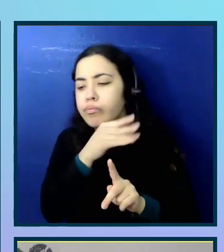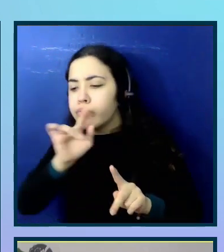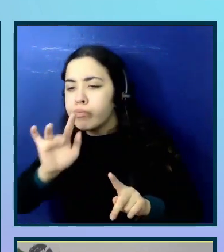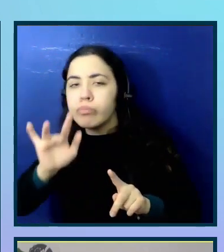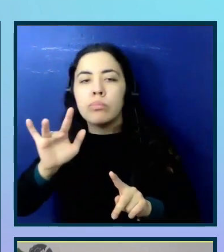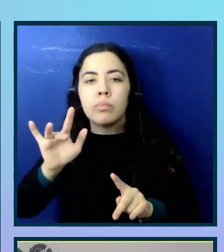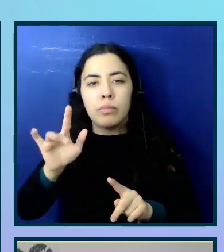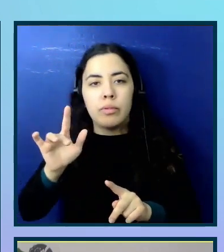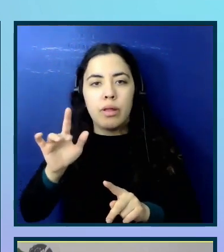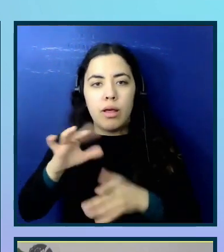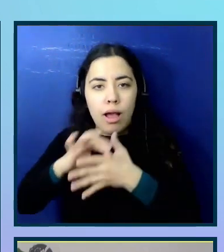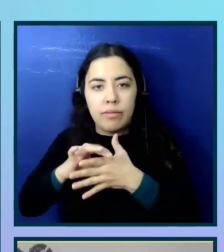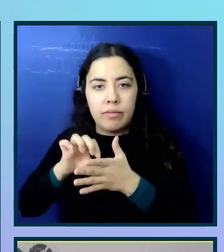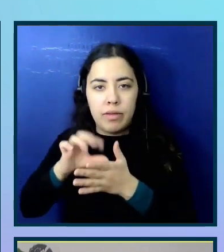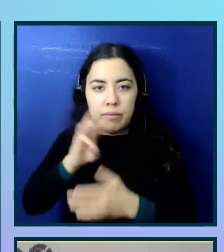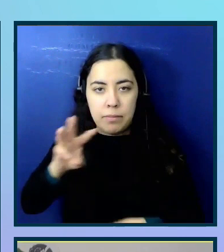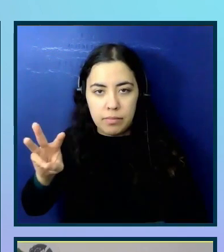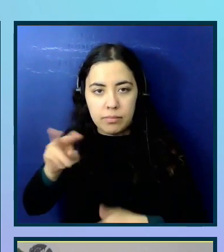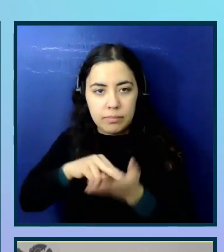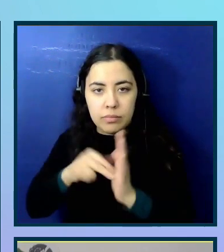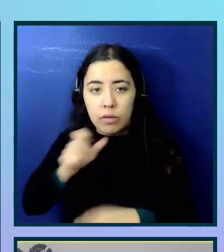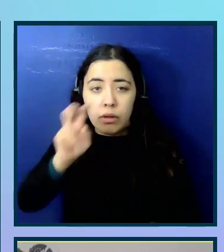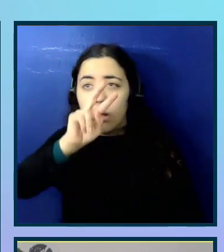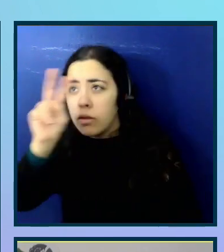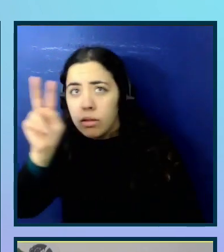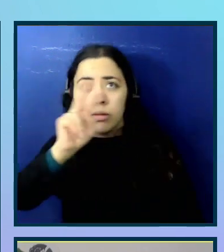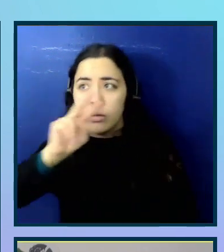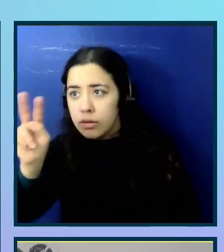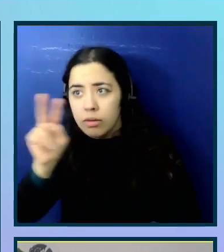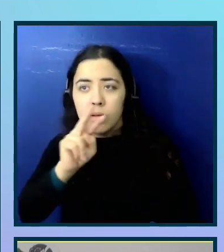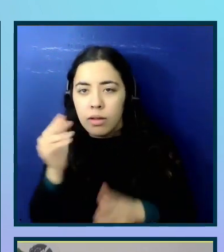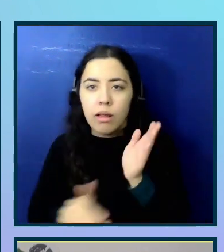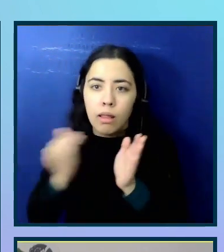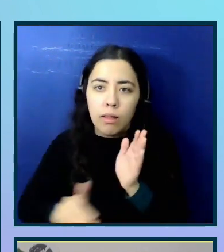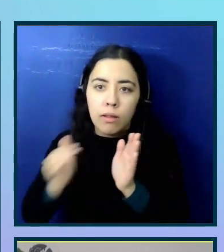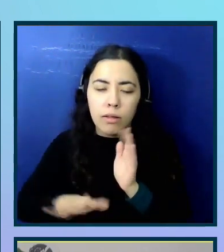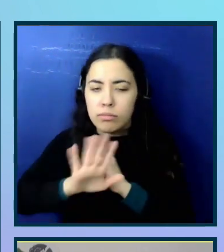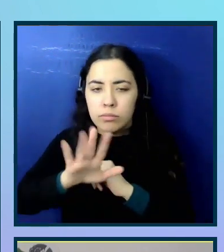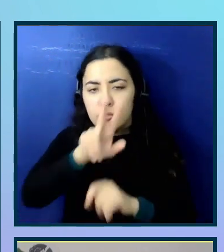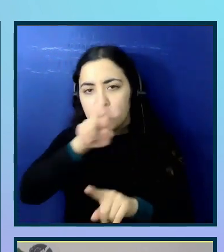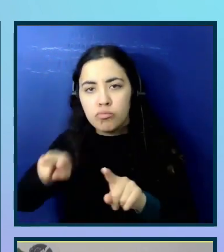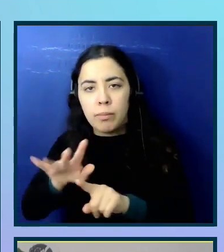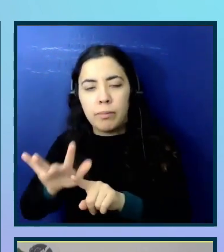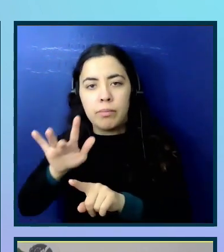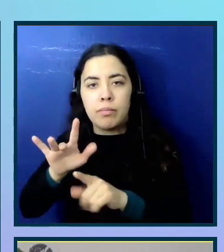So this way they don't have to read the whole navigation over and over again when they want to jump directly to the content.